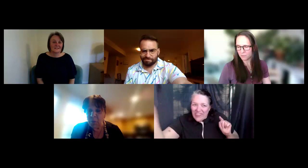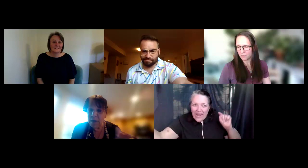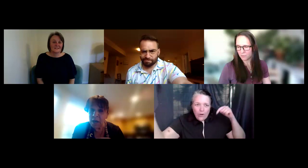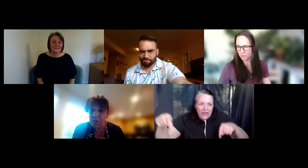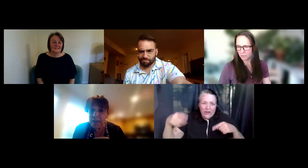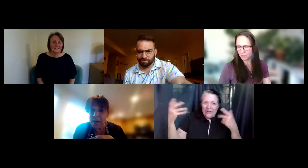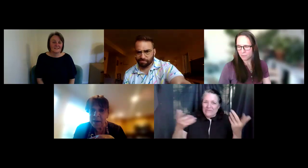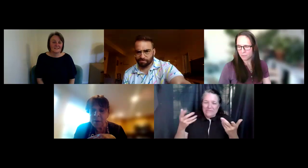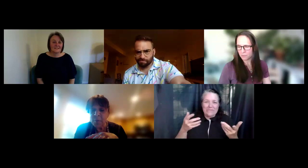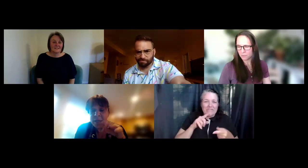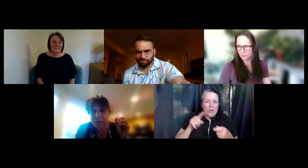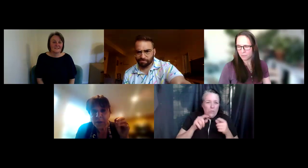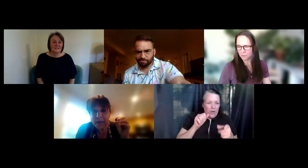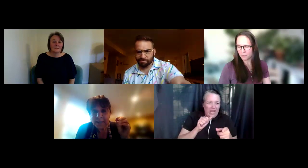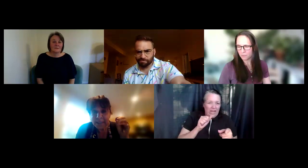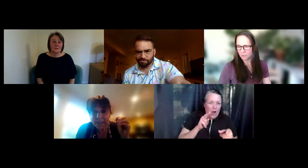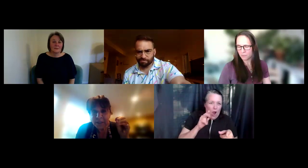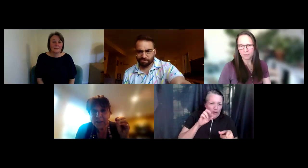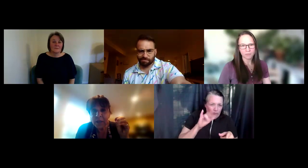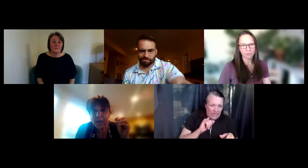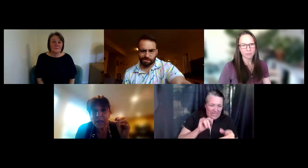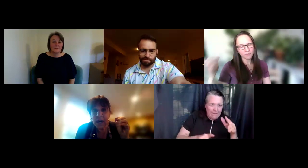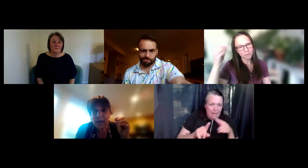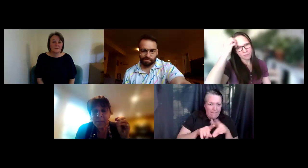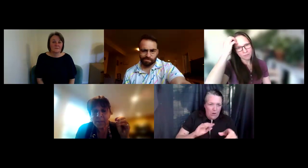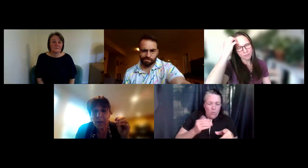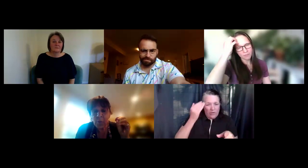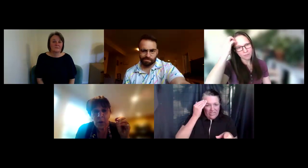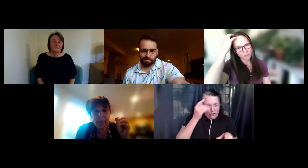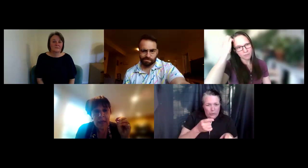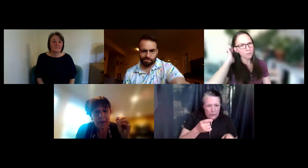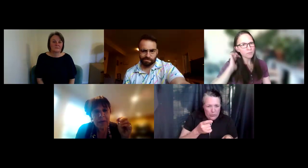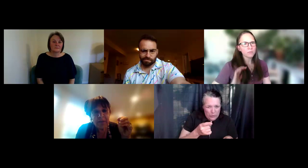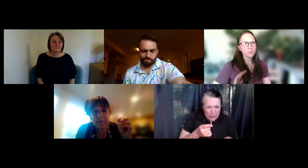When Audrey came up, we knew as a teacher, that there would have to